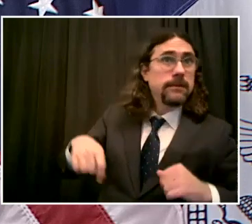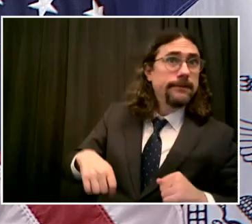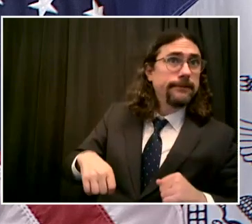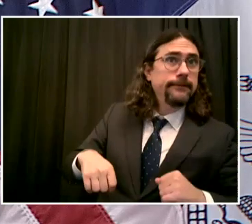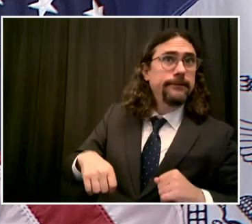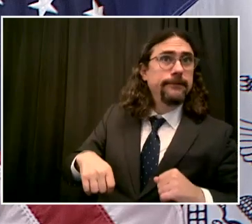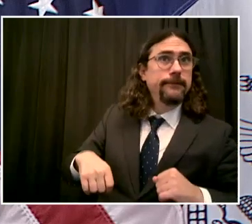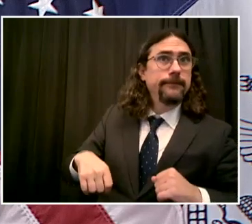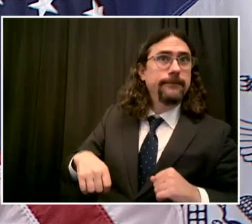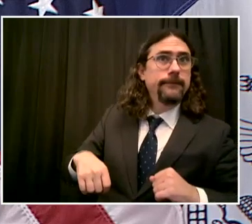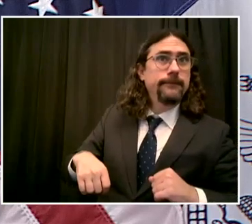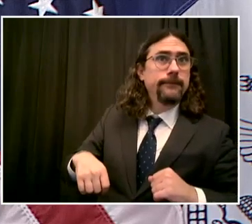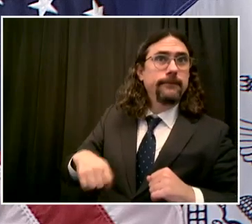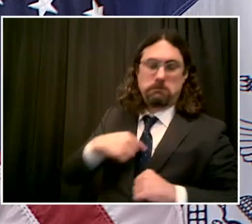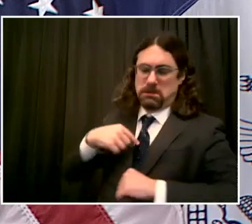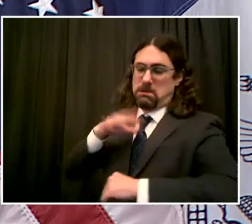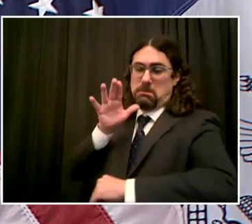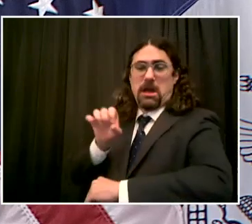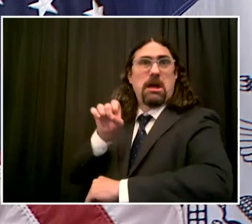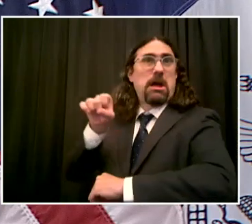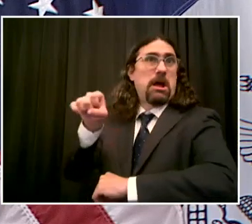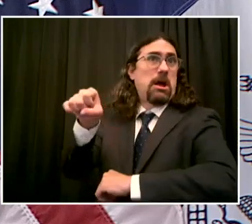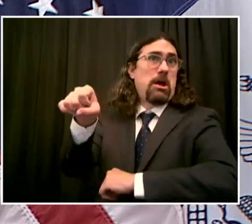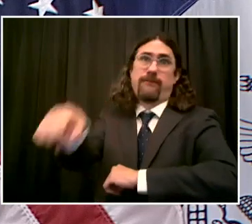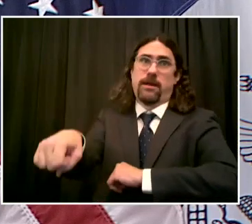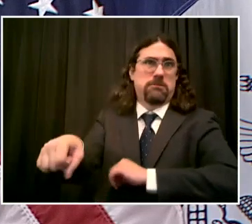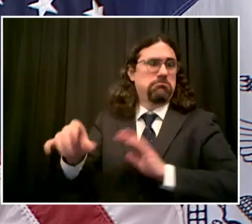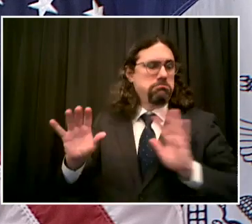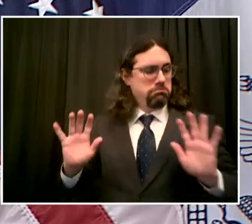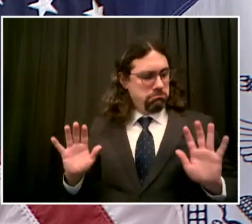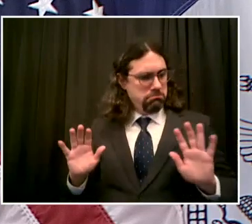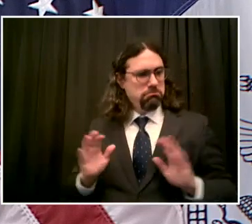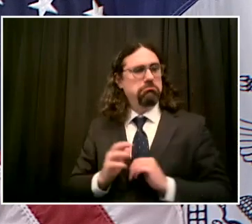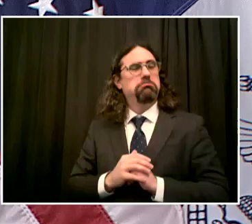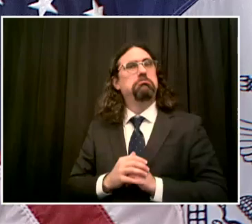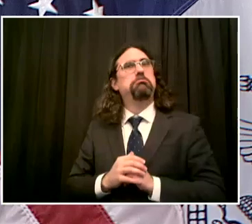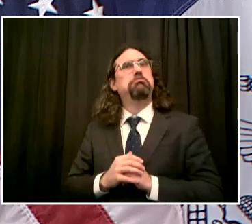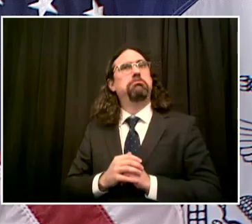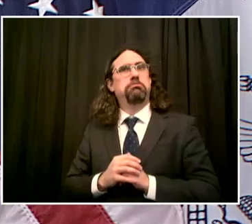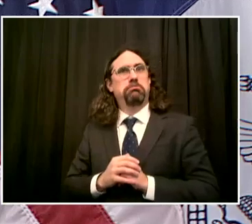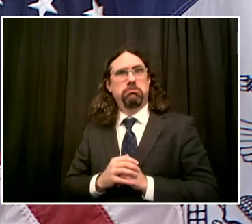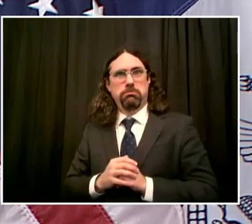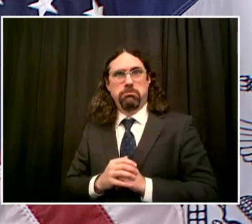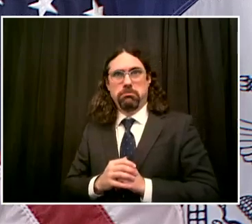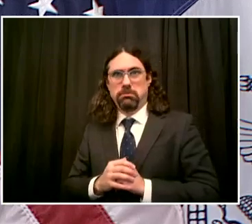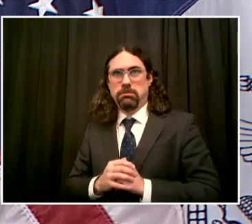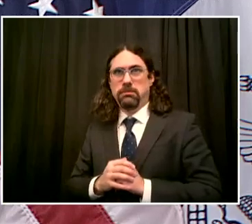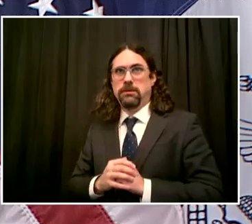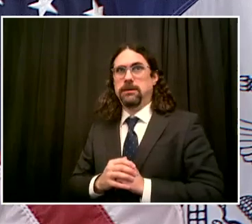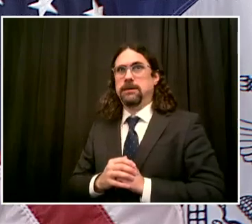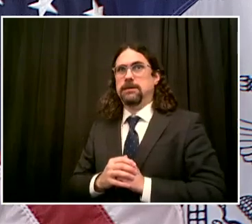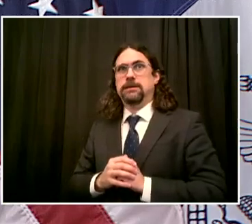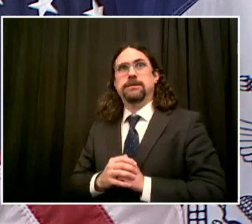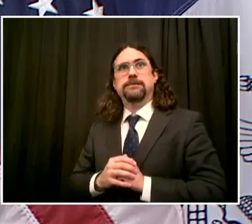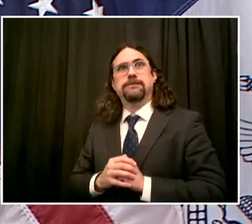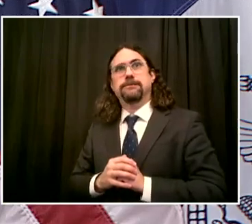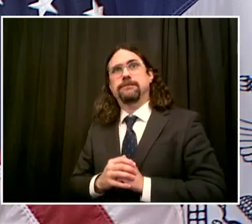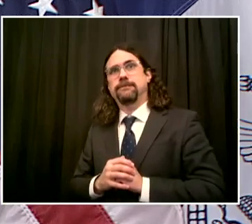KNOW MY HISTORY AND MY PEOPLE. WEWI LL OVERCOME THIS. WE WILL HAVE A TOUGH FEW DAYS AND E WWILL BEAT